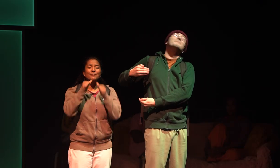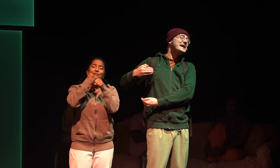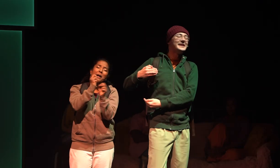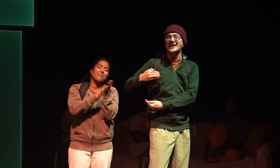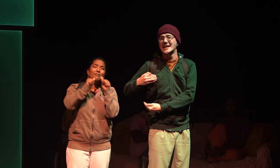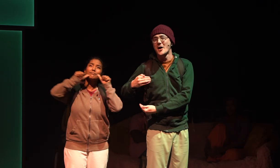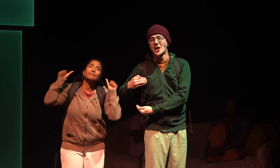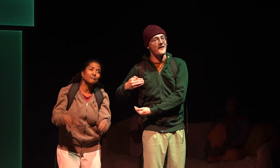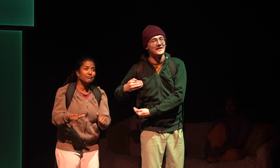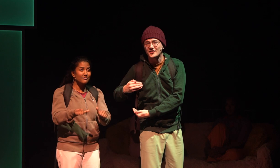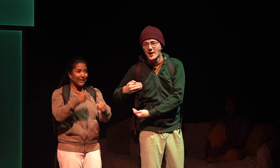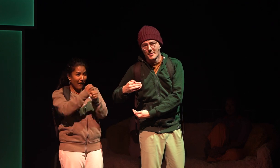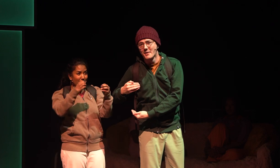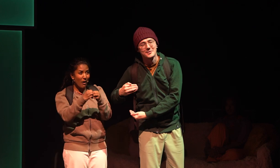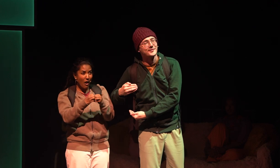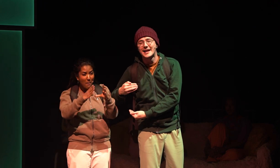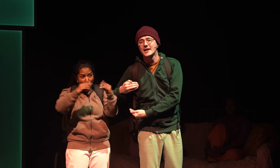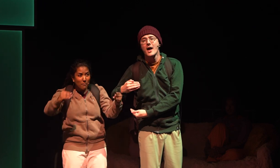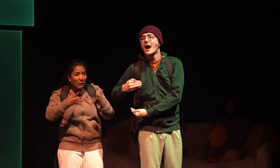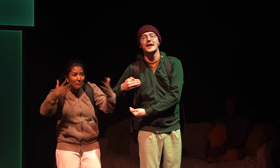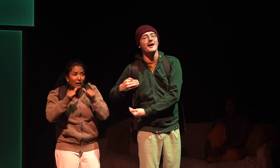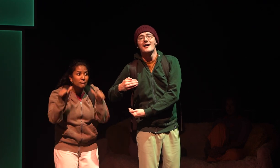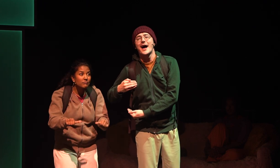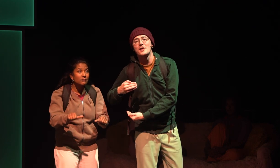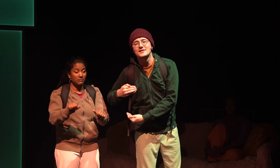biggest Gary Barlow fan this side of Birmingham, I'm telling you. We even